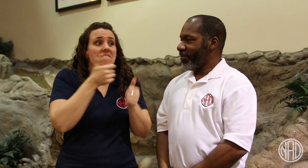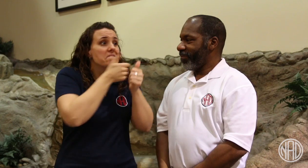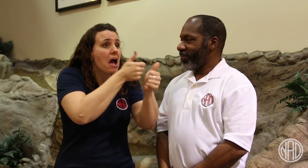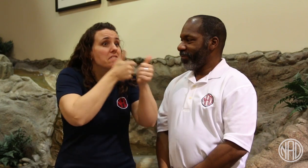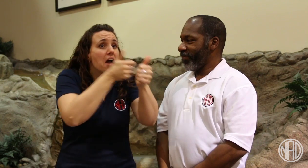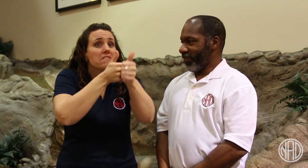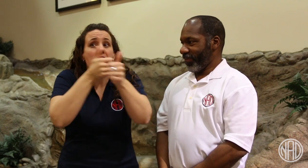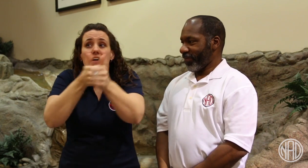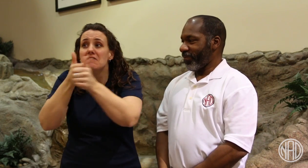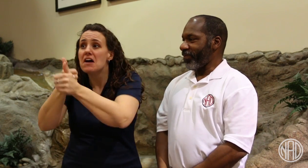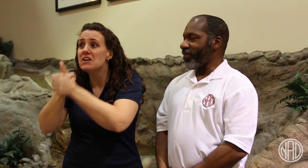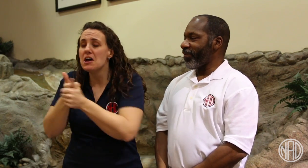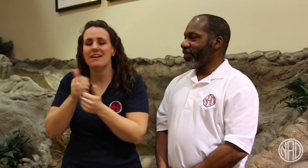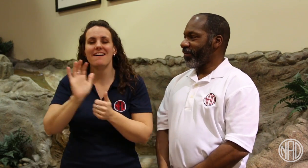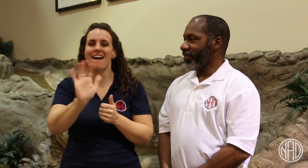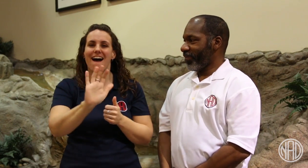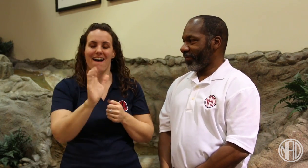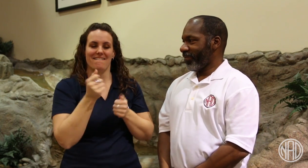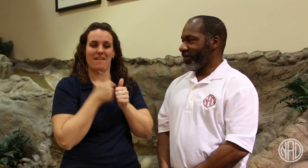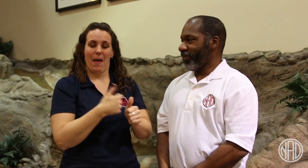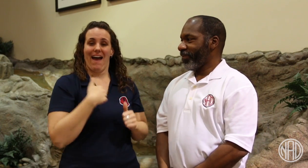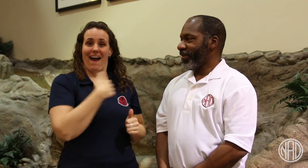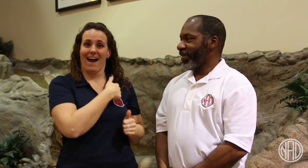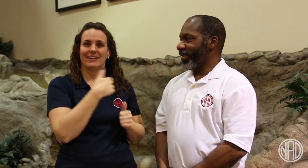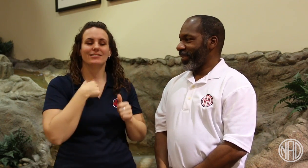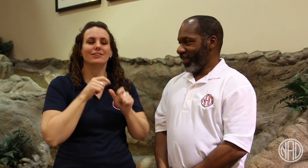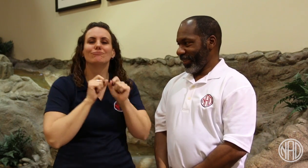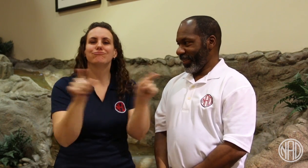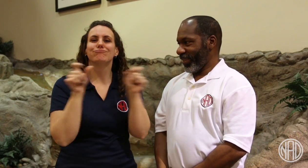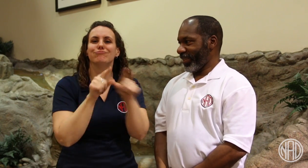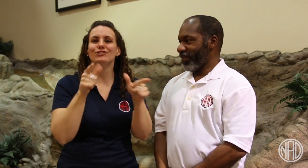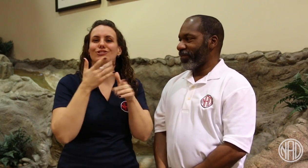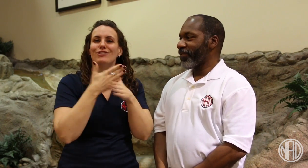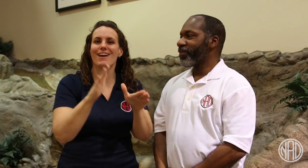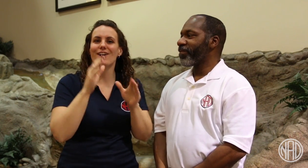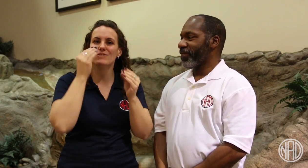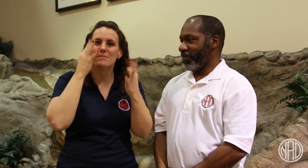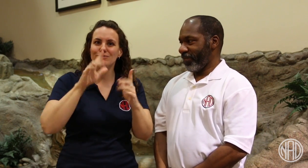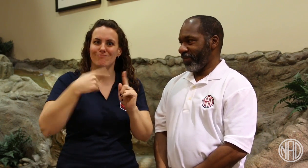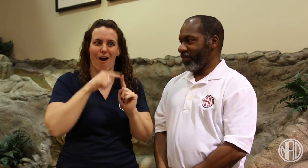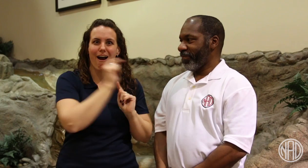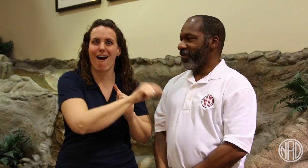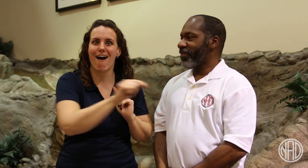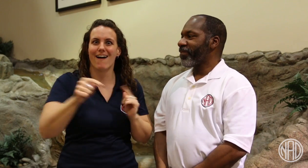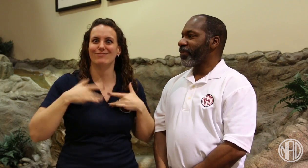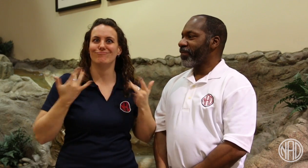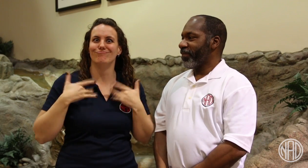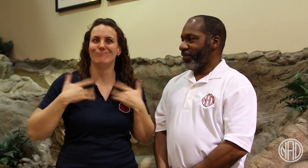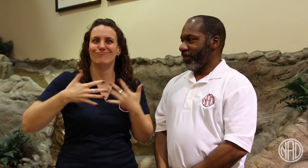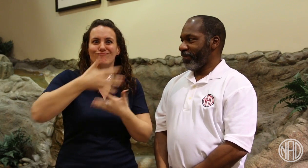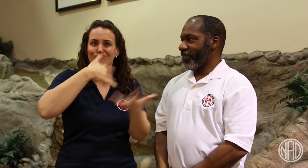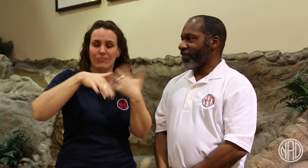This way you don't have to follow everyone, you can follow us since we share their posts as well.